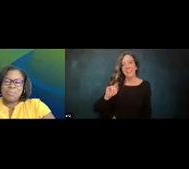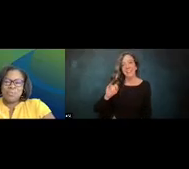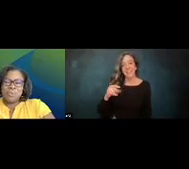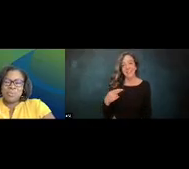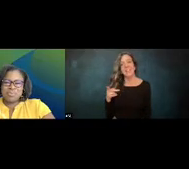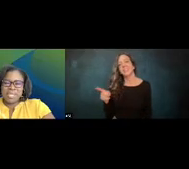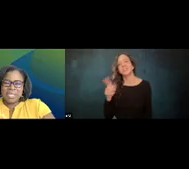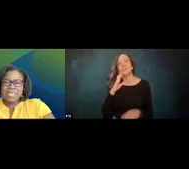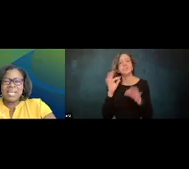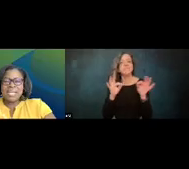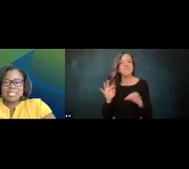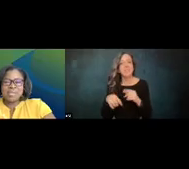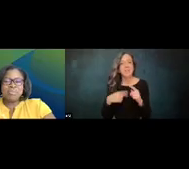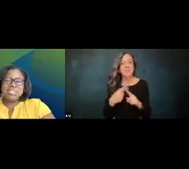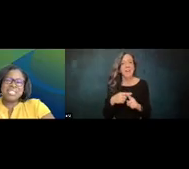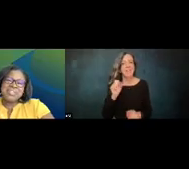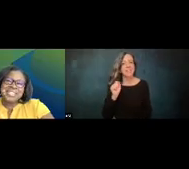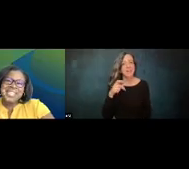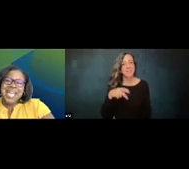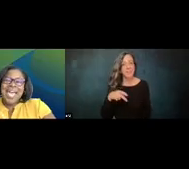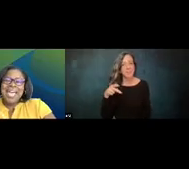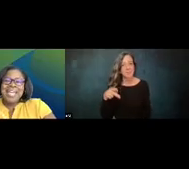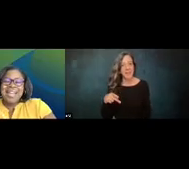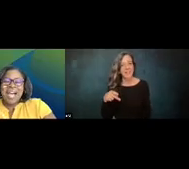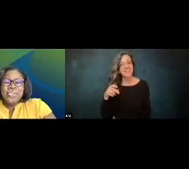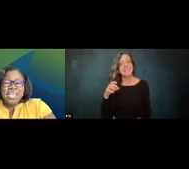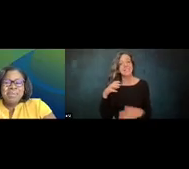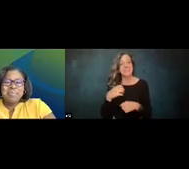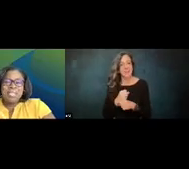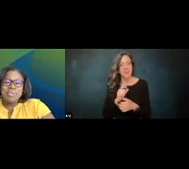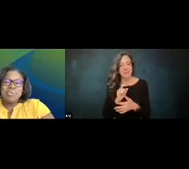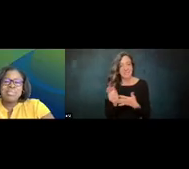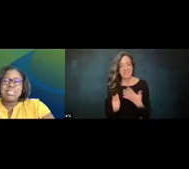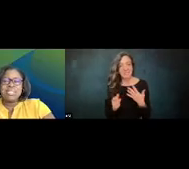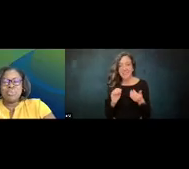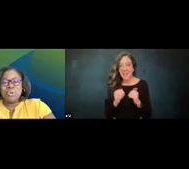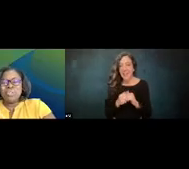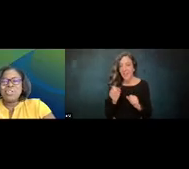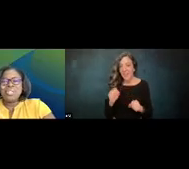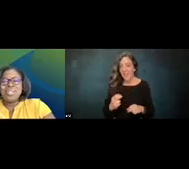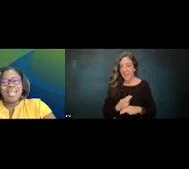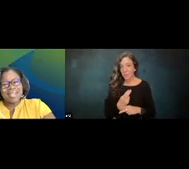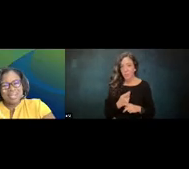the state performance plan uh summary series and how they can be used to support learning